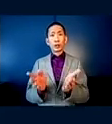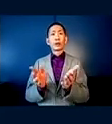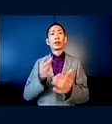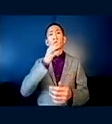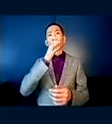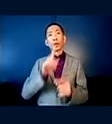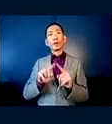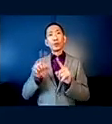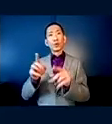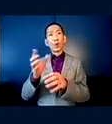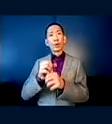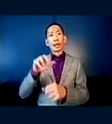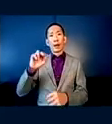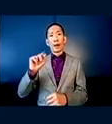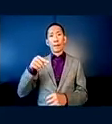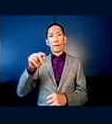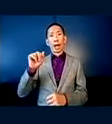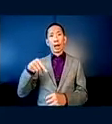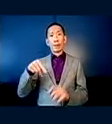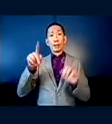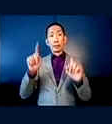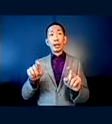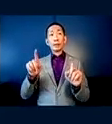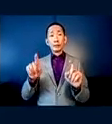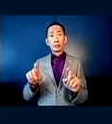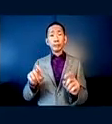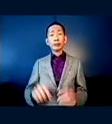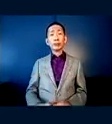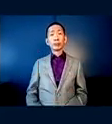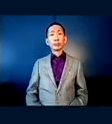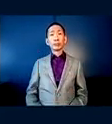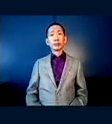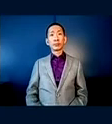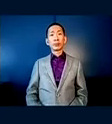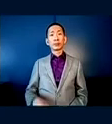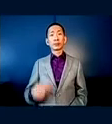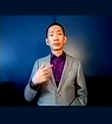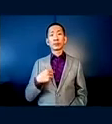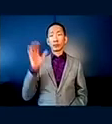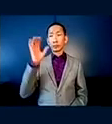TO ENCOURAGE WOMEN TO GET PAP TESTS.